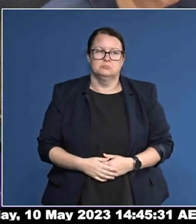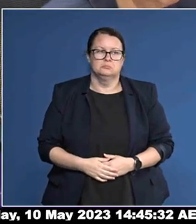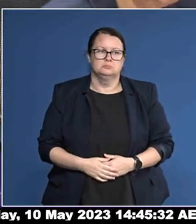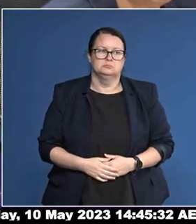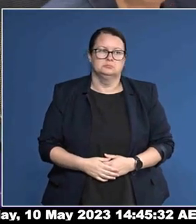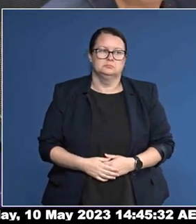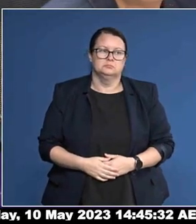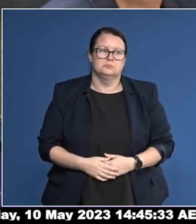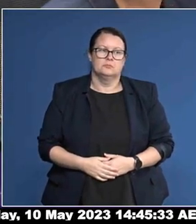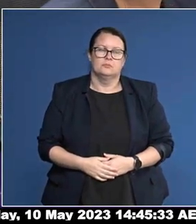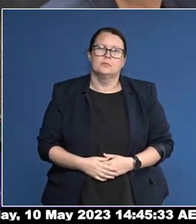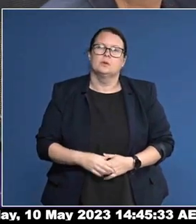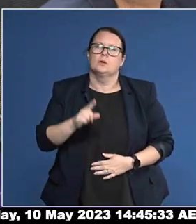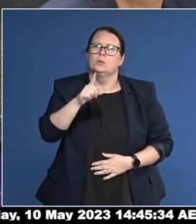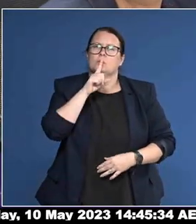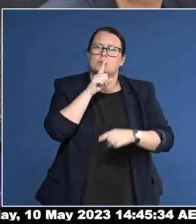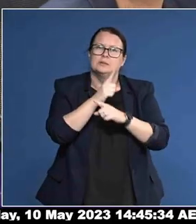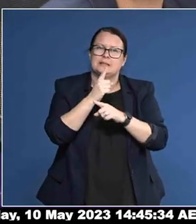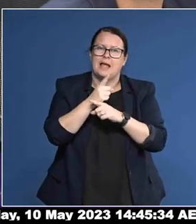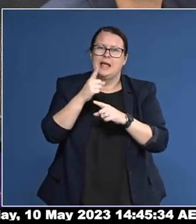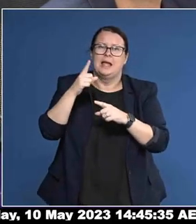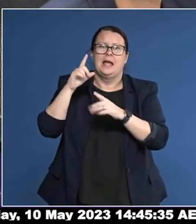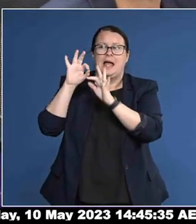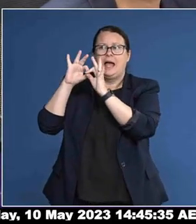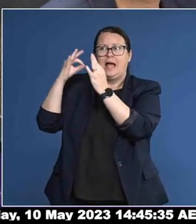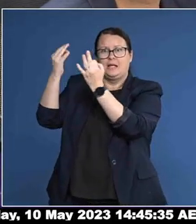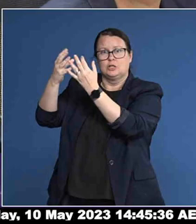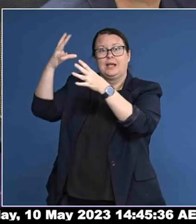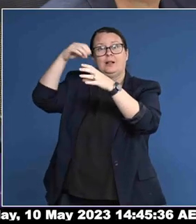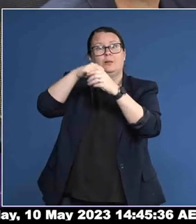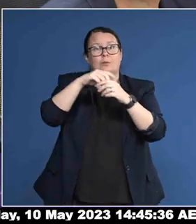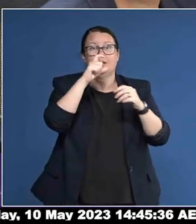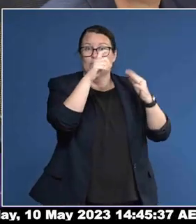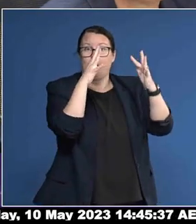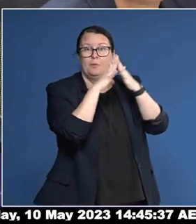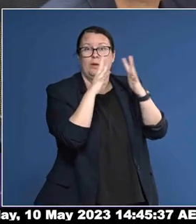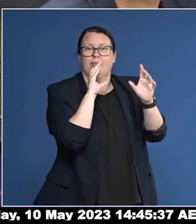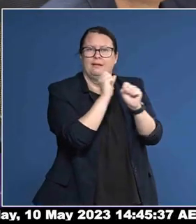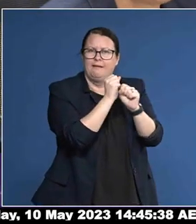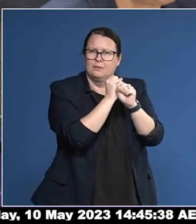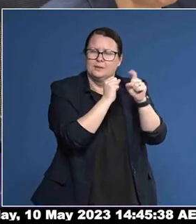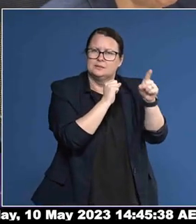'To ensure agencies including Commonwealth agencies were aware of the QFCC's report